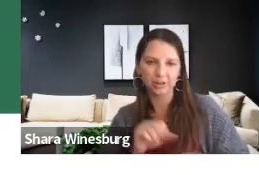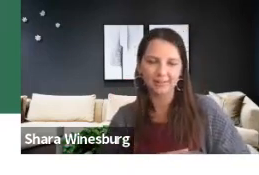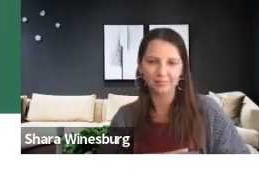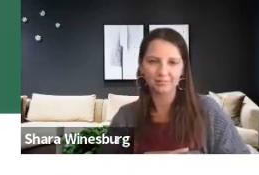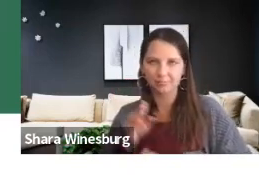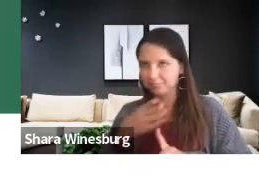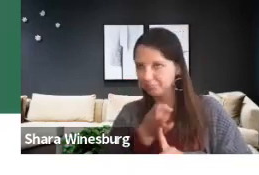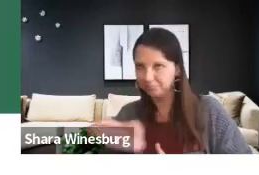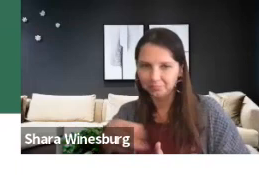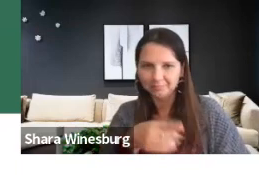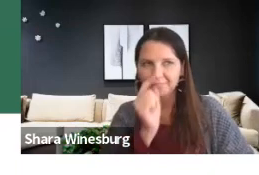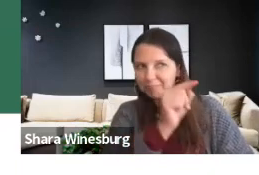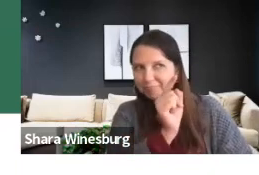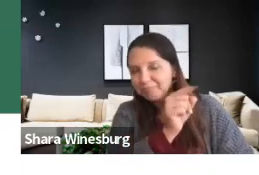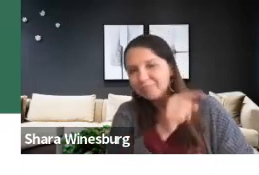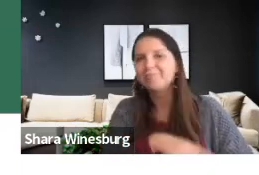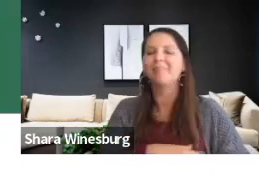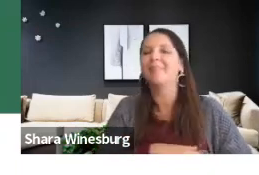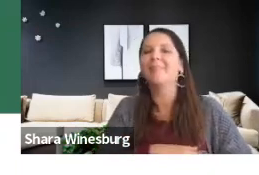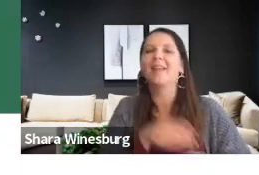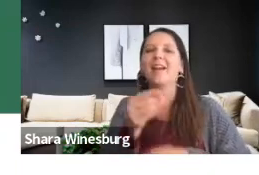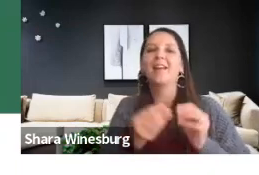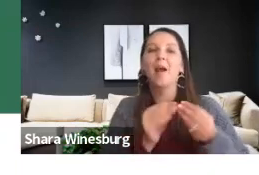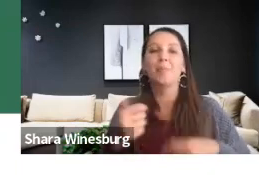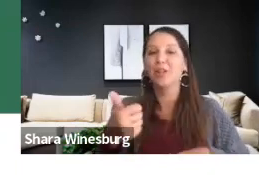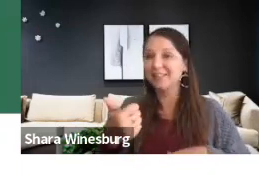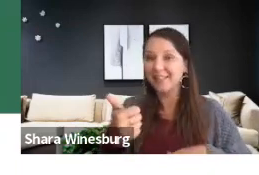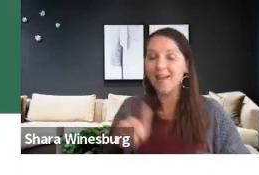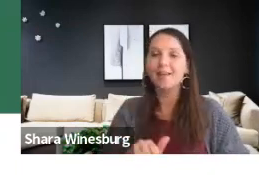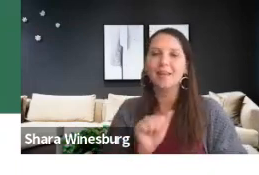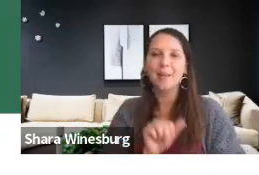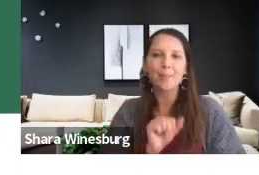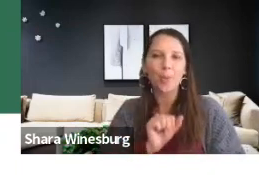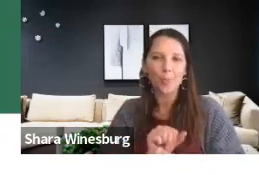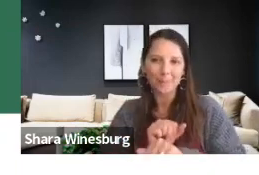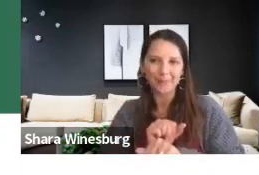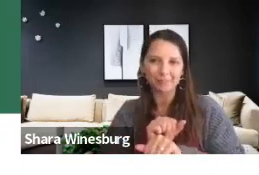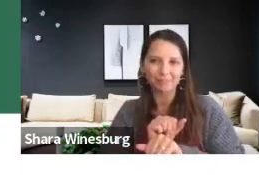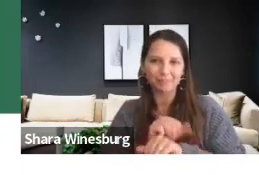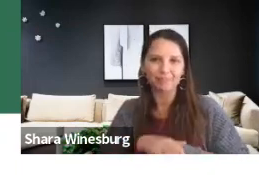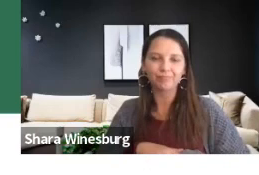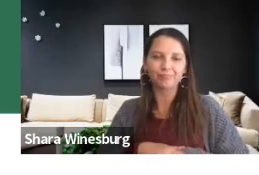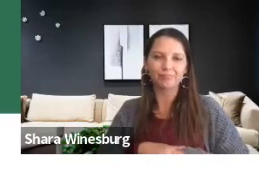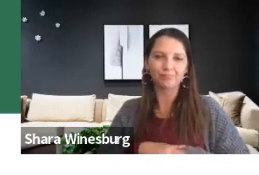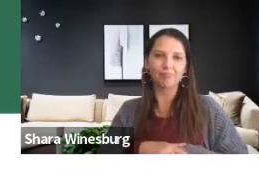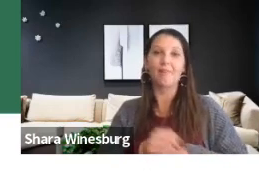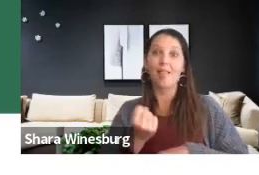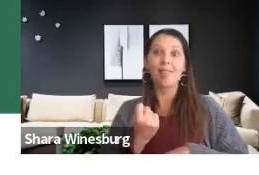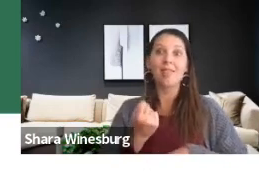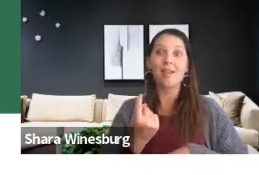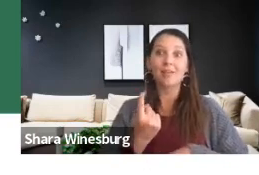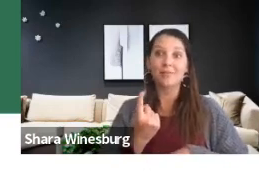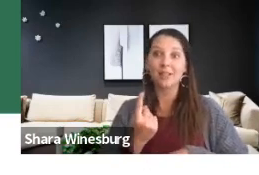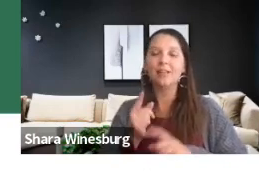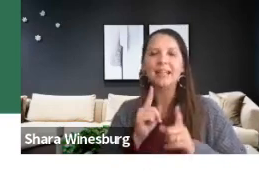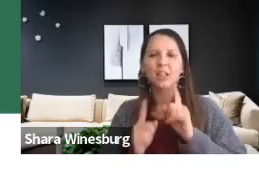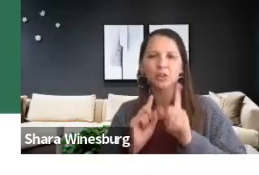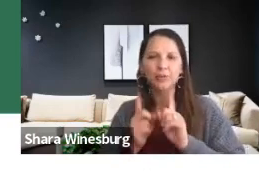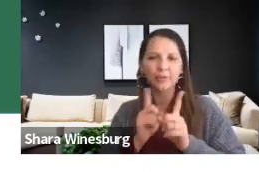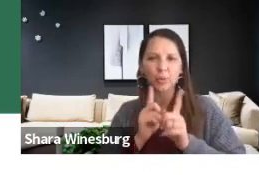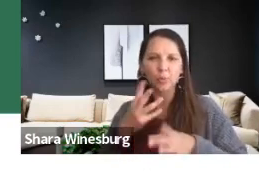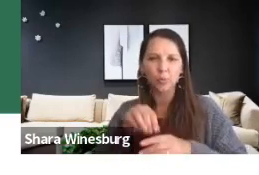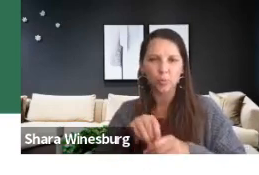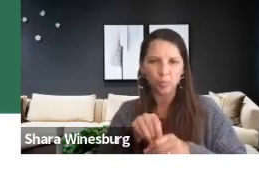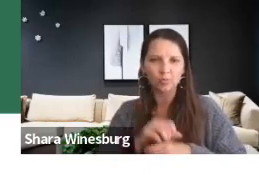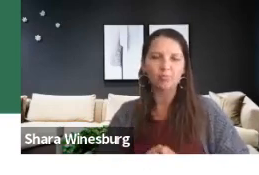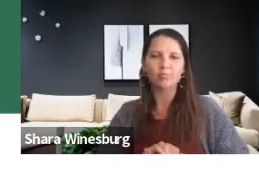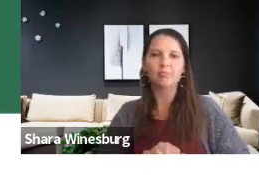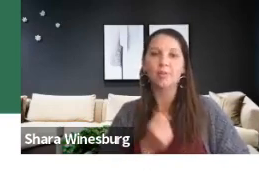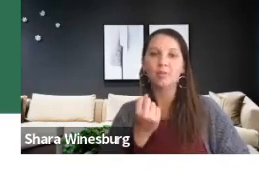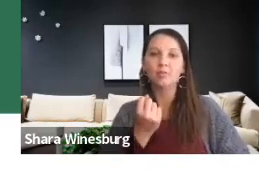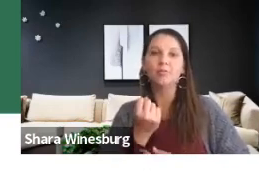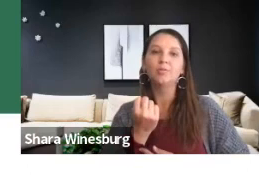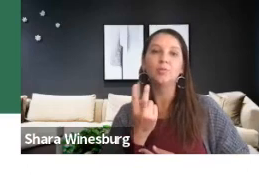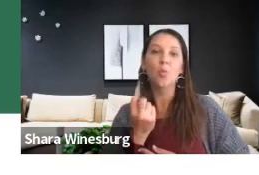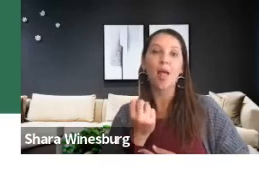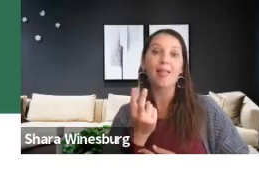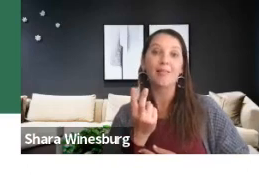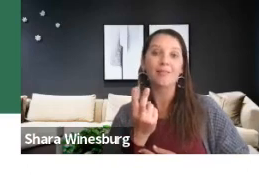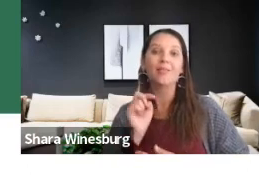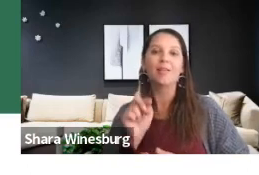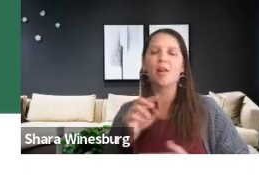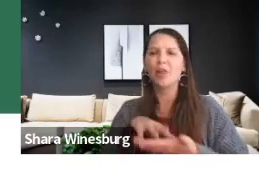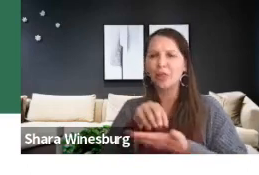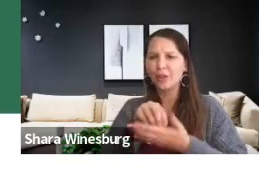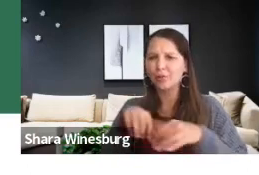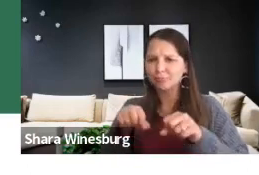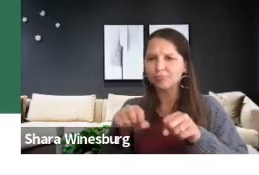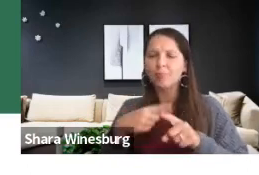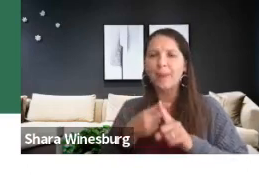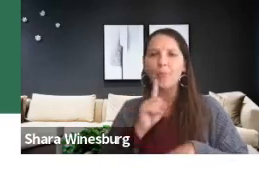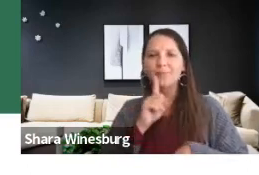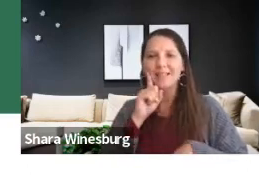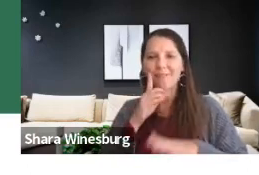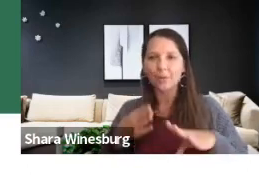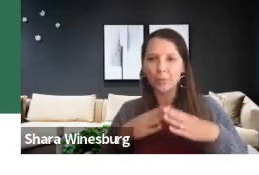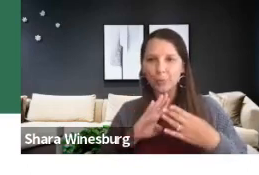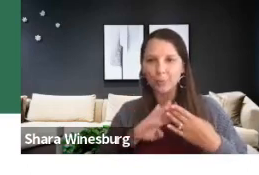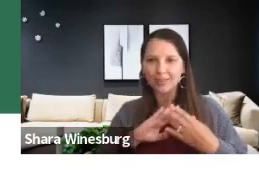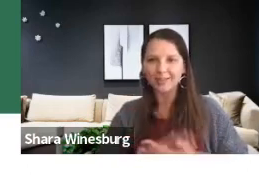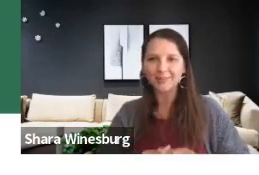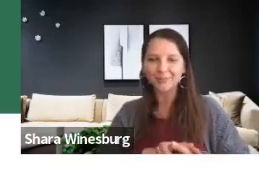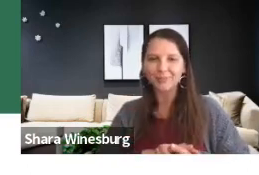directions. Module ten is employment. Module eleven is interview. Module twelve is learning about